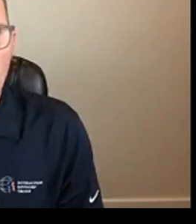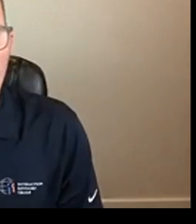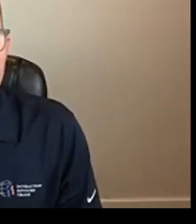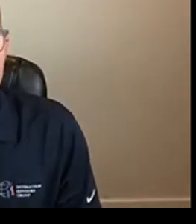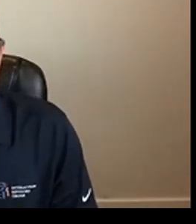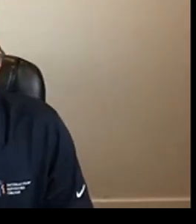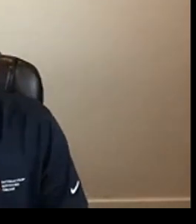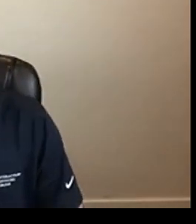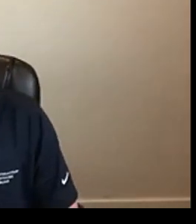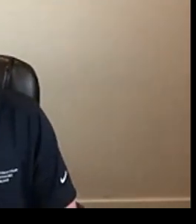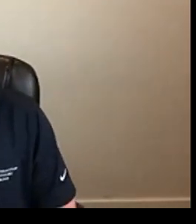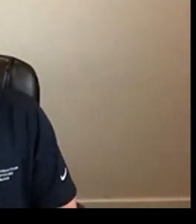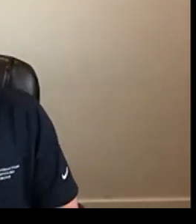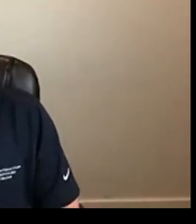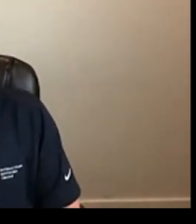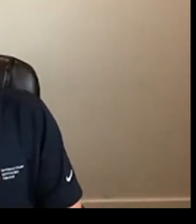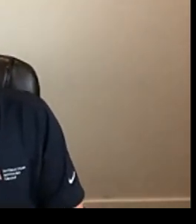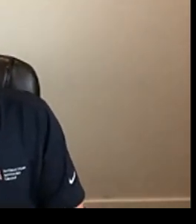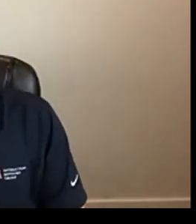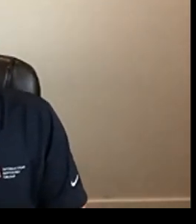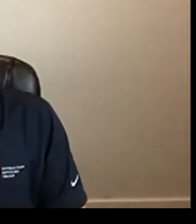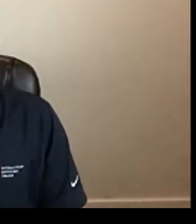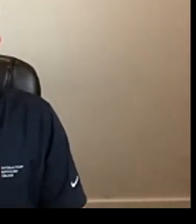interaction advisory group, 15:30:35 and they specialize in training law